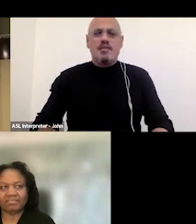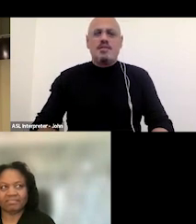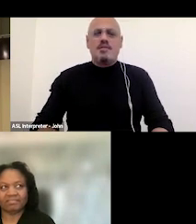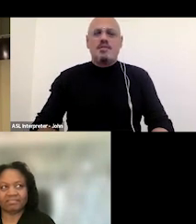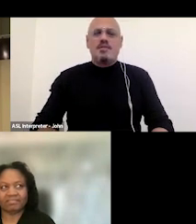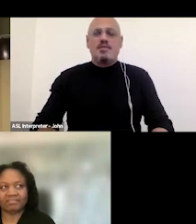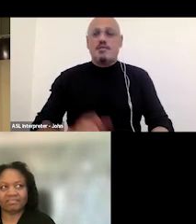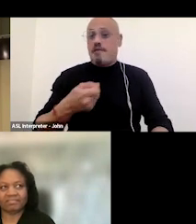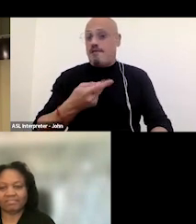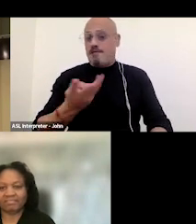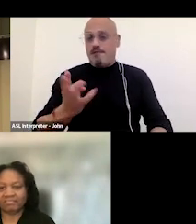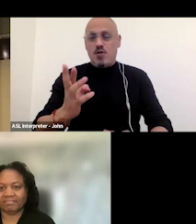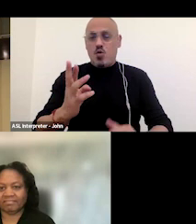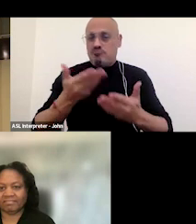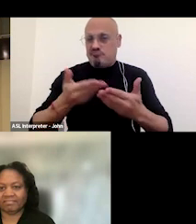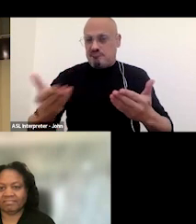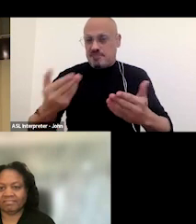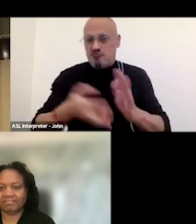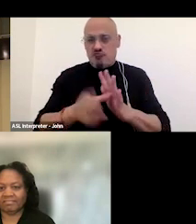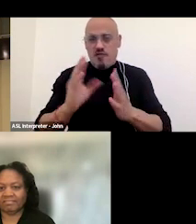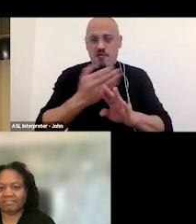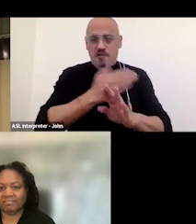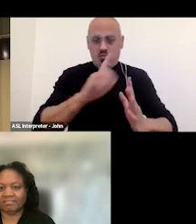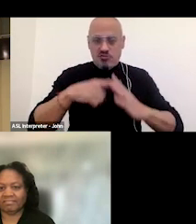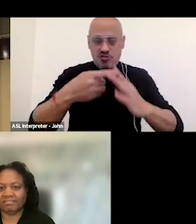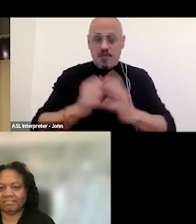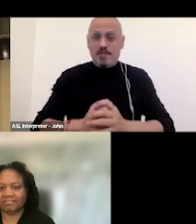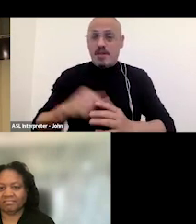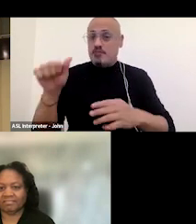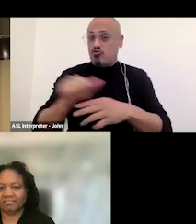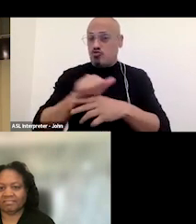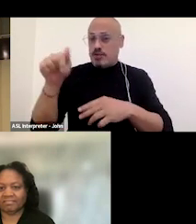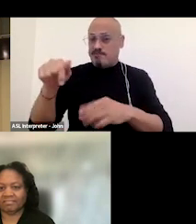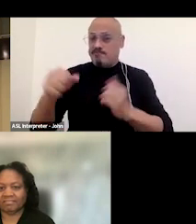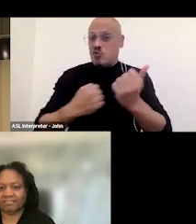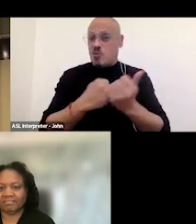Just a few items to review before we begin. This training is supported by the Substance Abuse